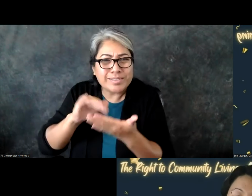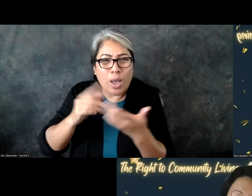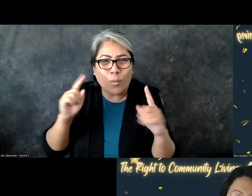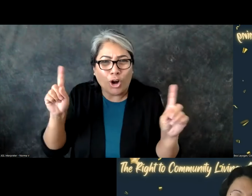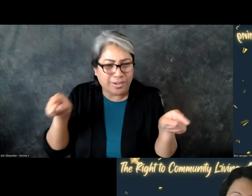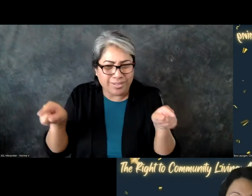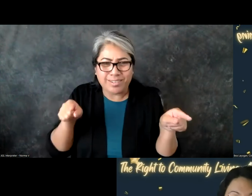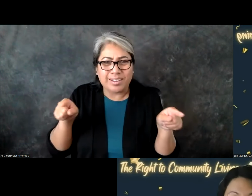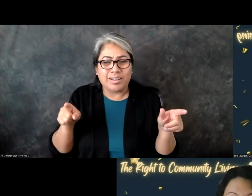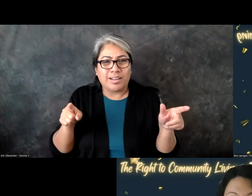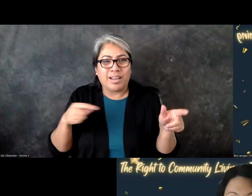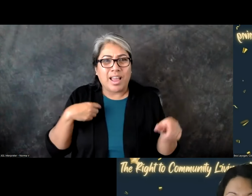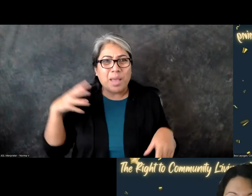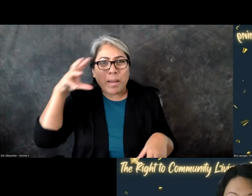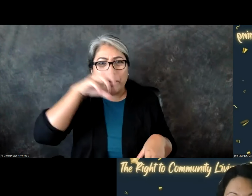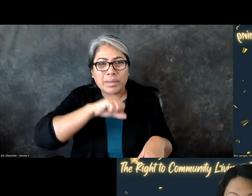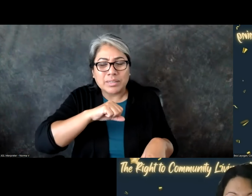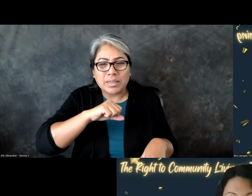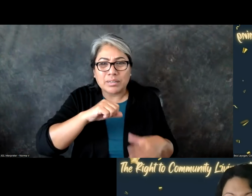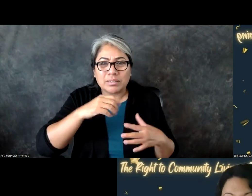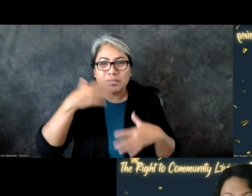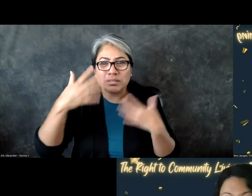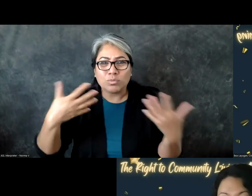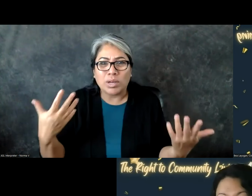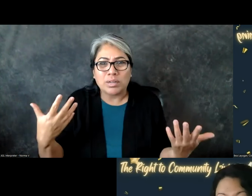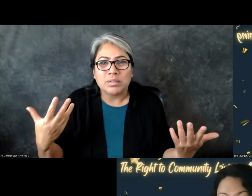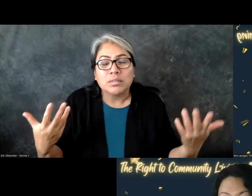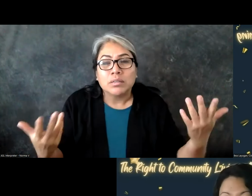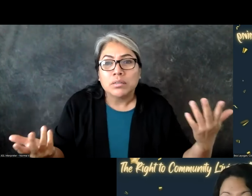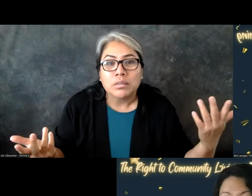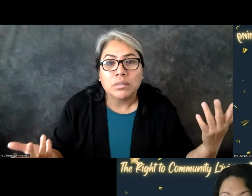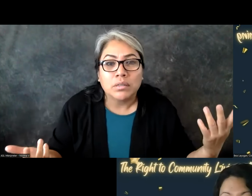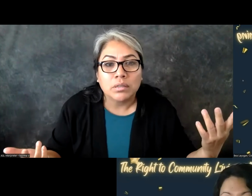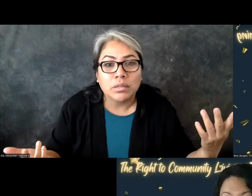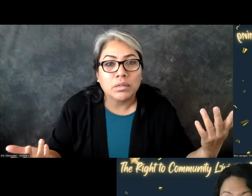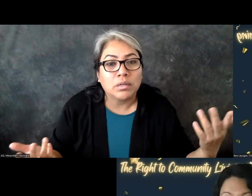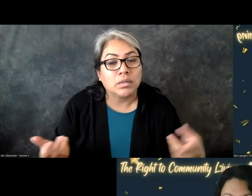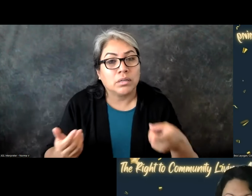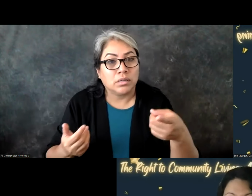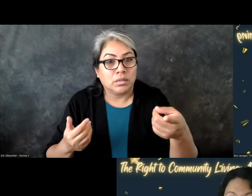limits and waiting for a share of cost to become usable for